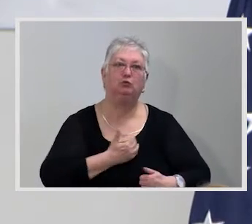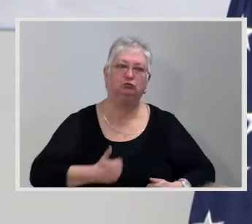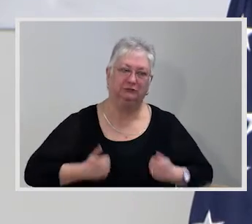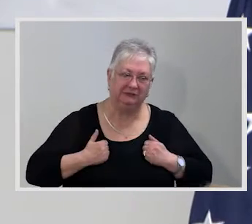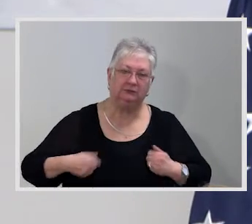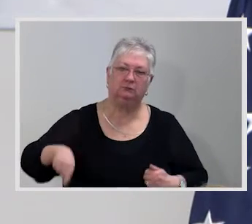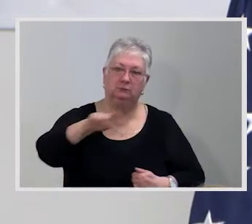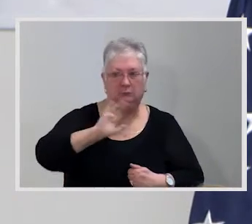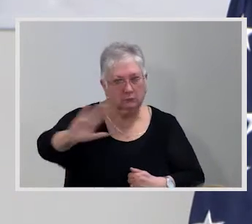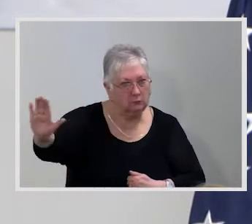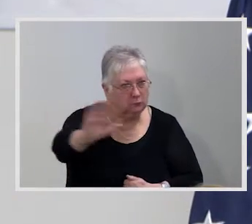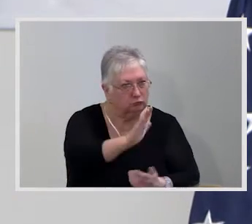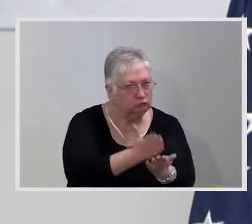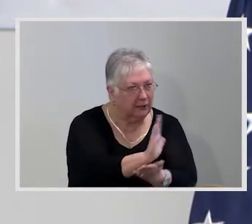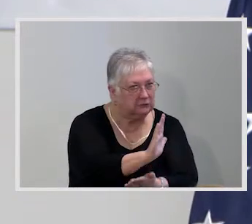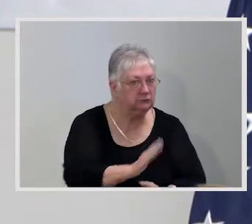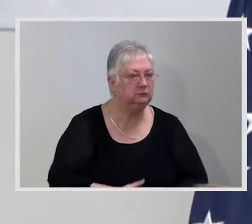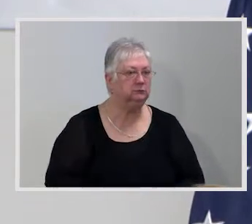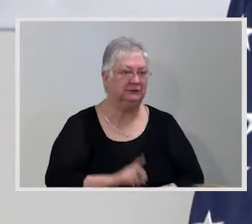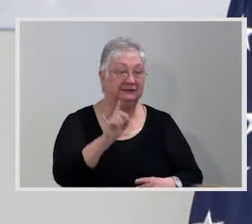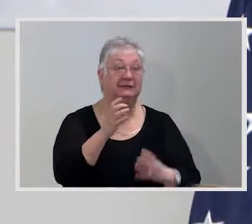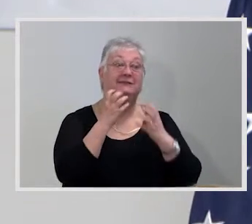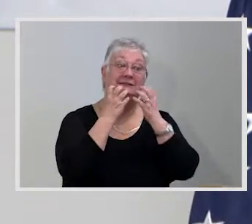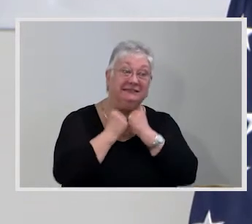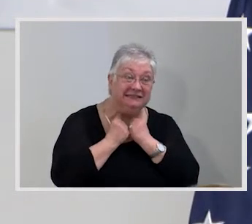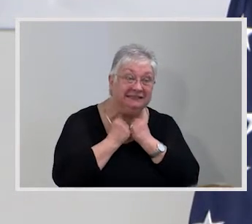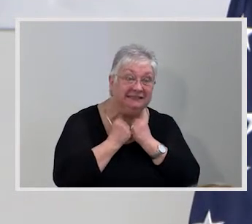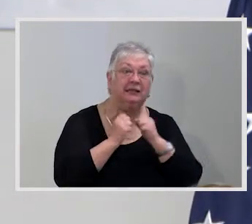AND WE WANT TO MAKE SURE THAT WE HAVE LEGISLATION THAT REFLECTS